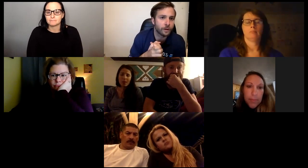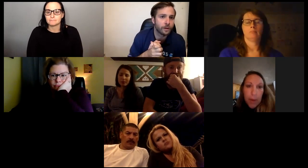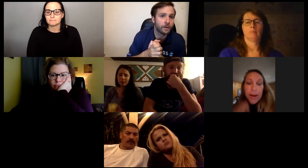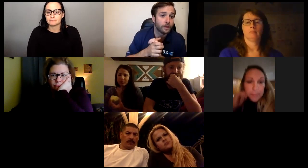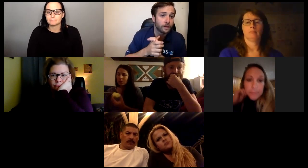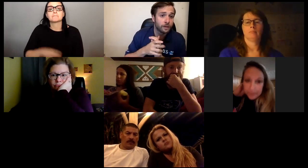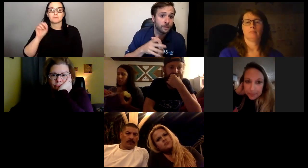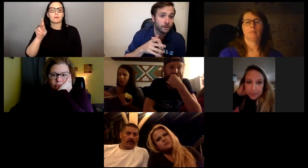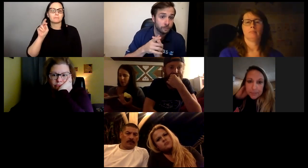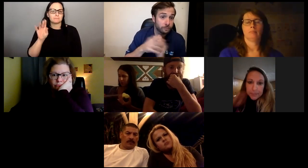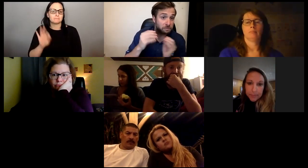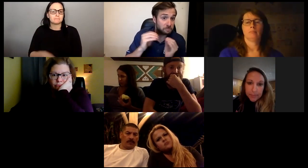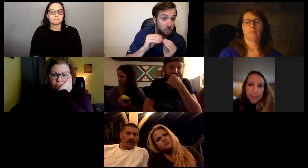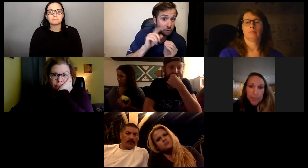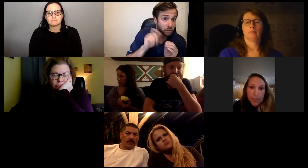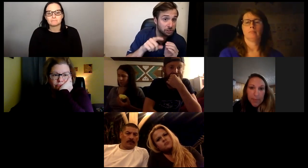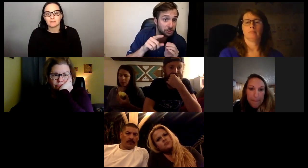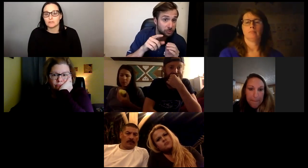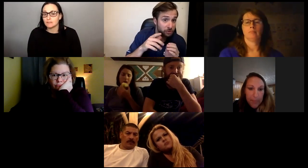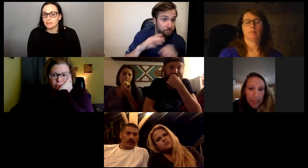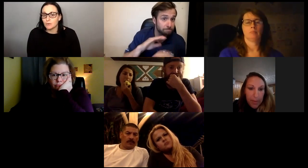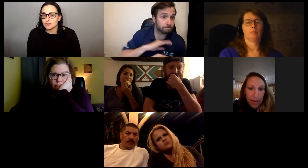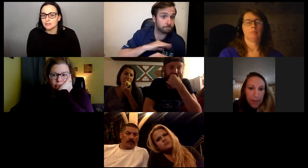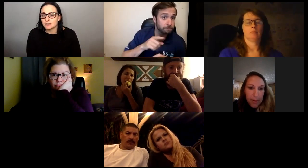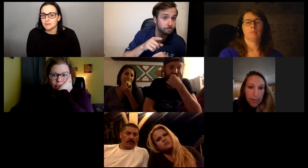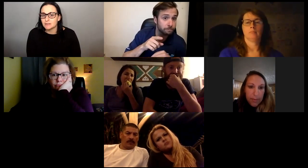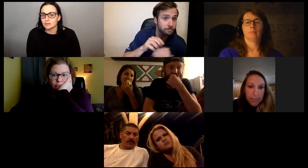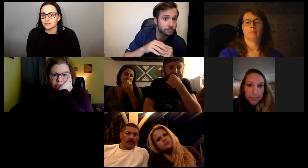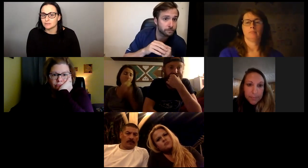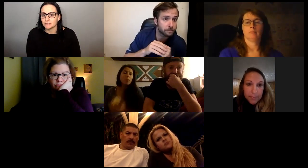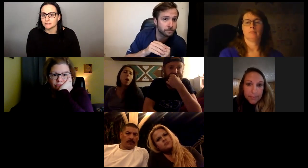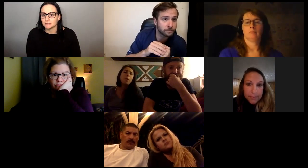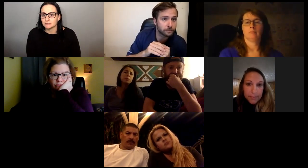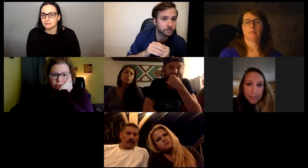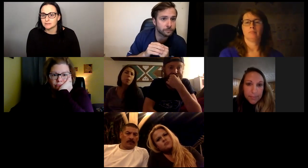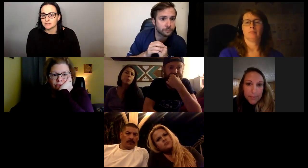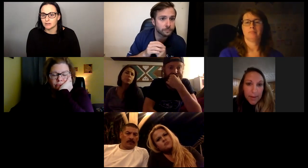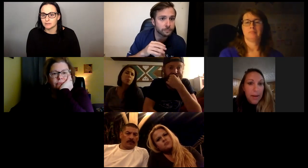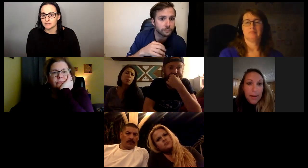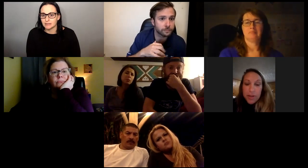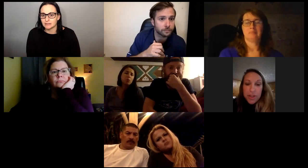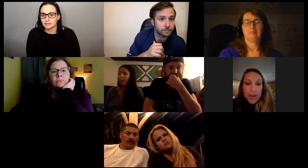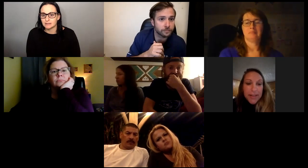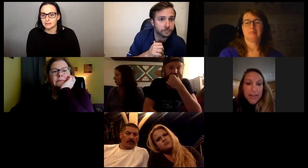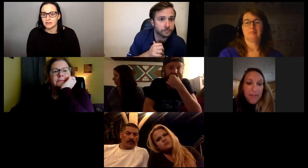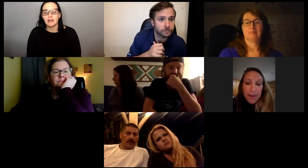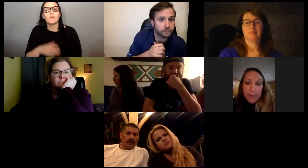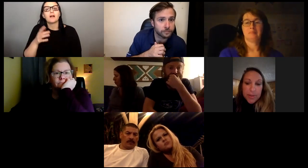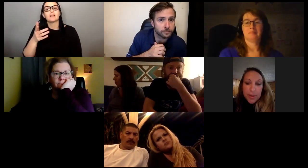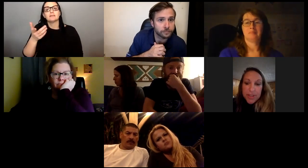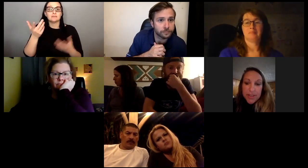okay do you have any other questions elizabeth or do you feel